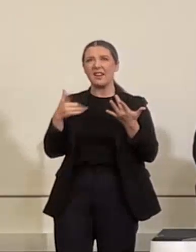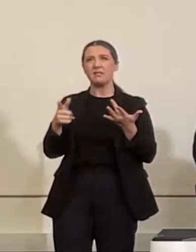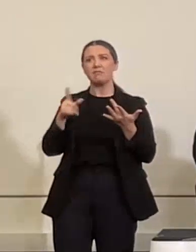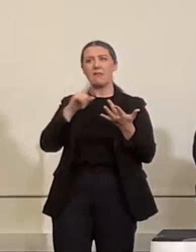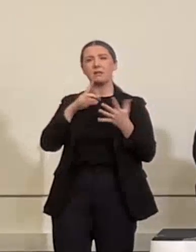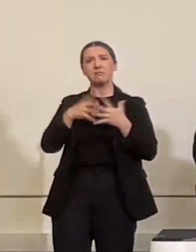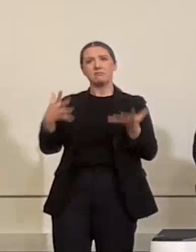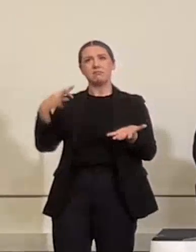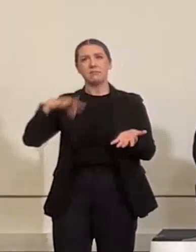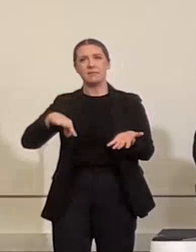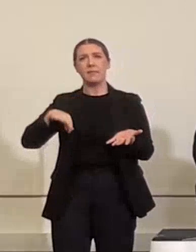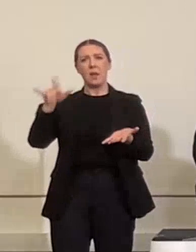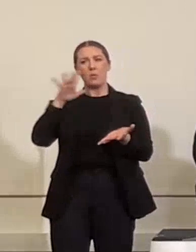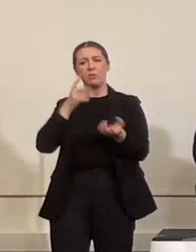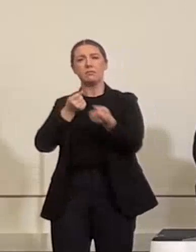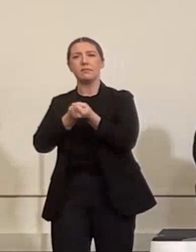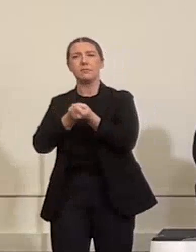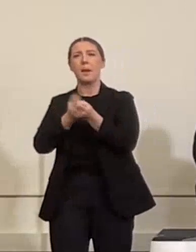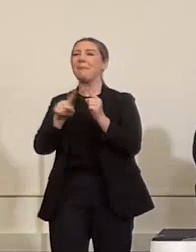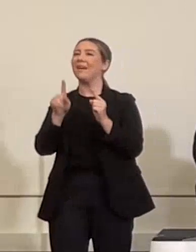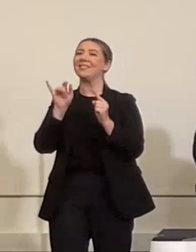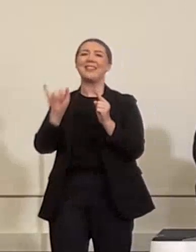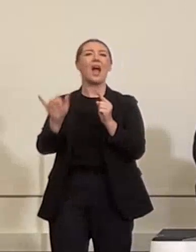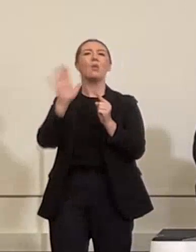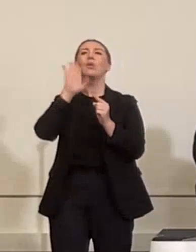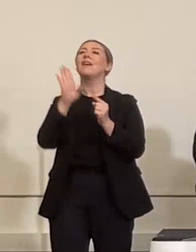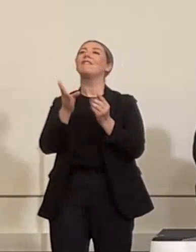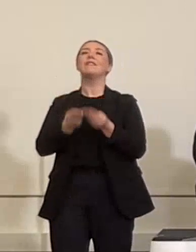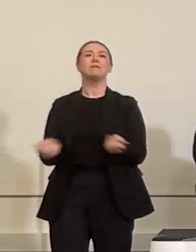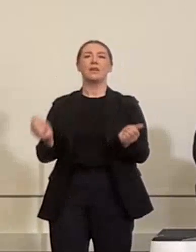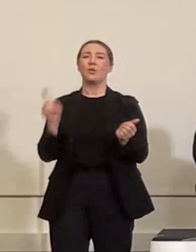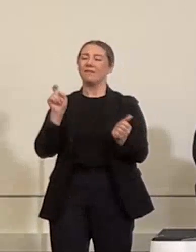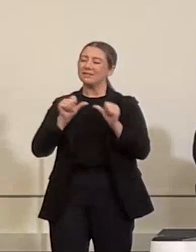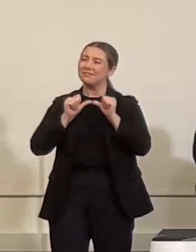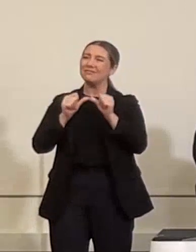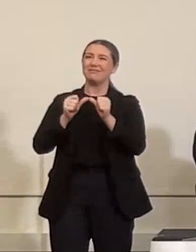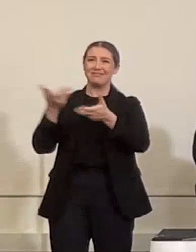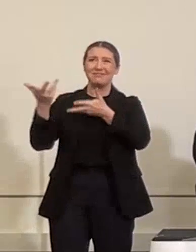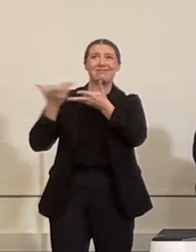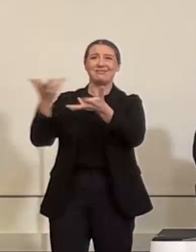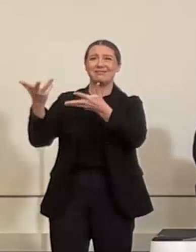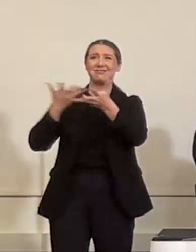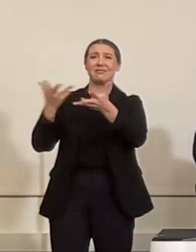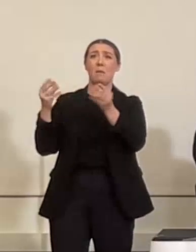but I think it never goes away and it's a constant conversation and the more you bring in the voice of the customer.